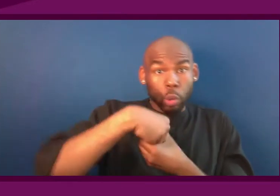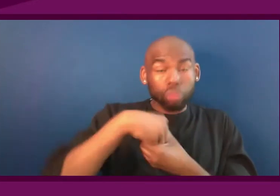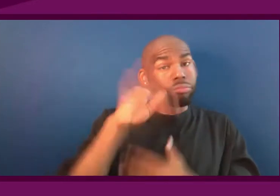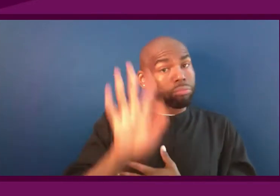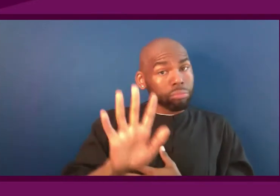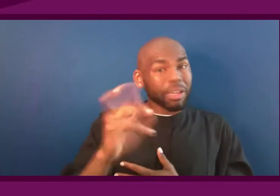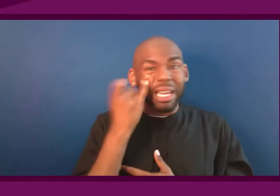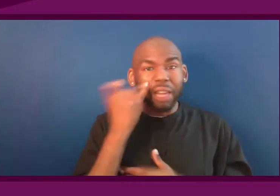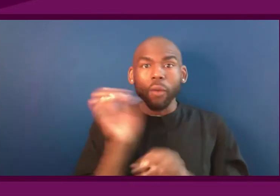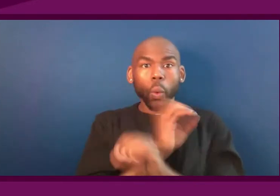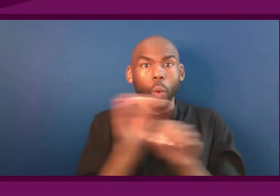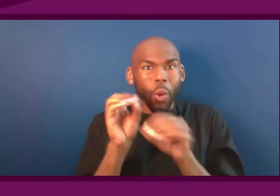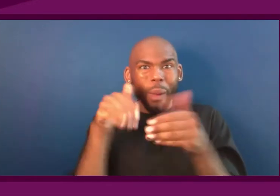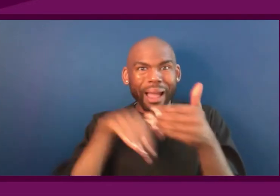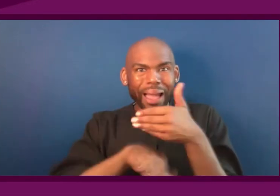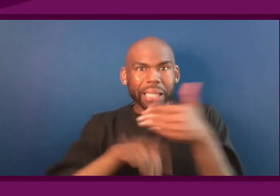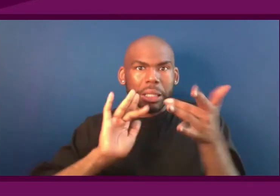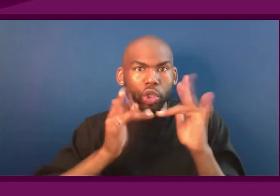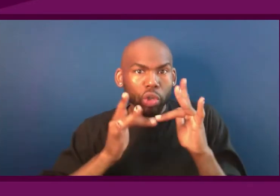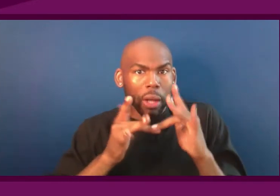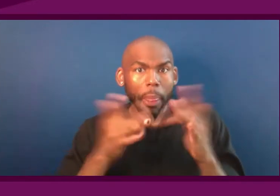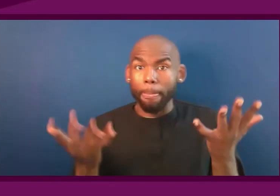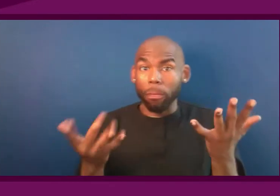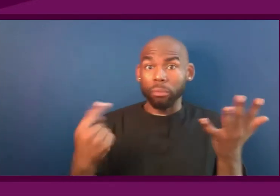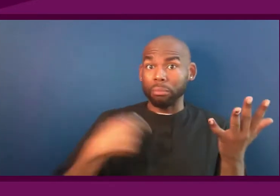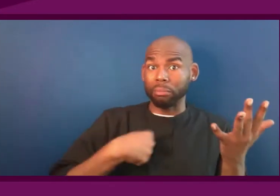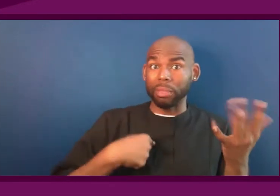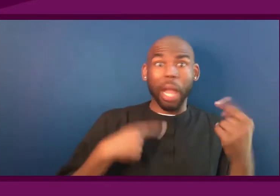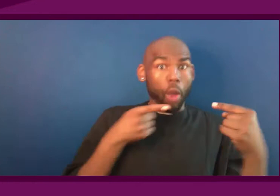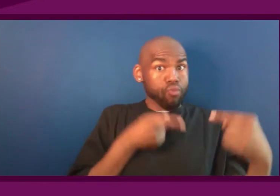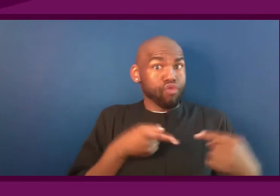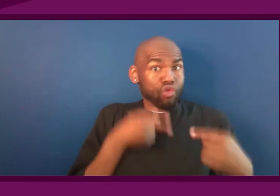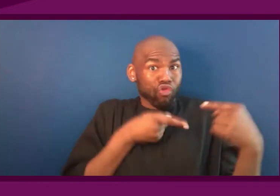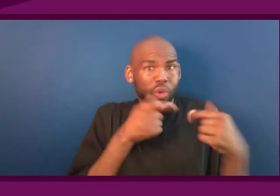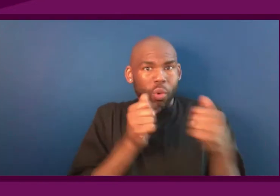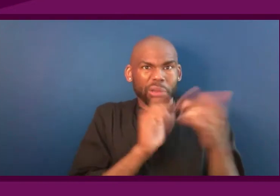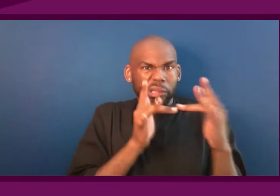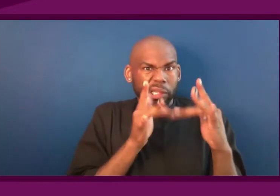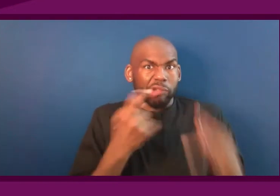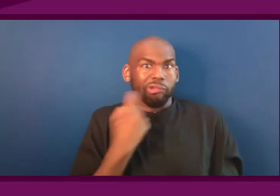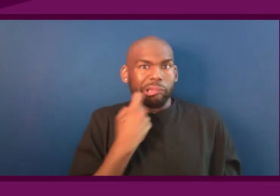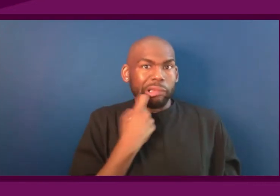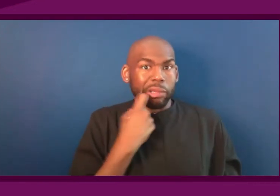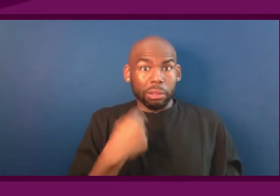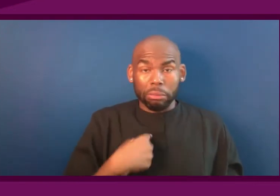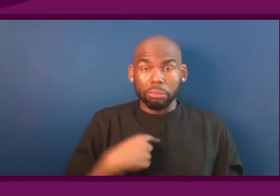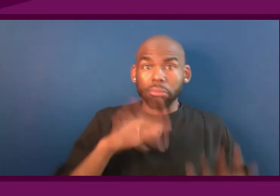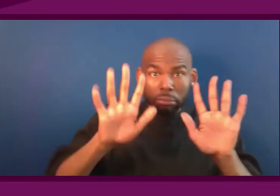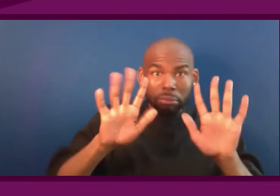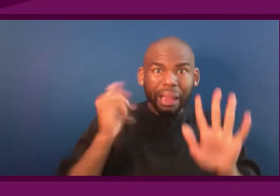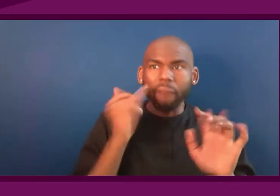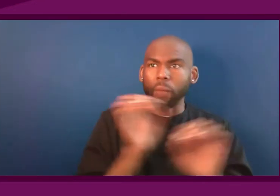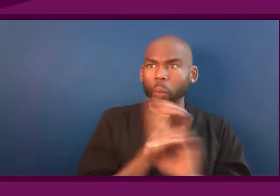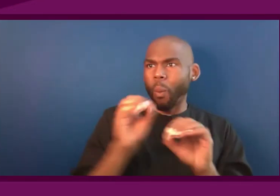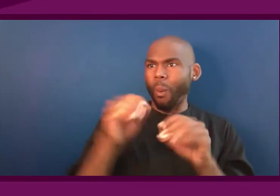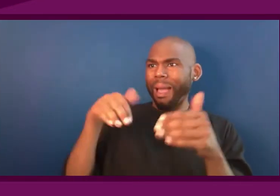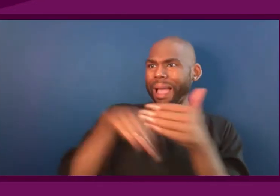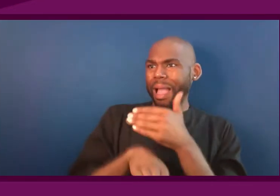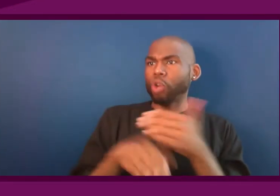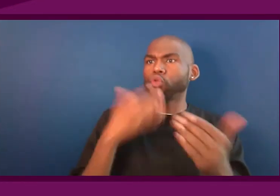that there's a lot of moving parts. And that's why it's so important to work with DPOs or disability persons organizations like WID. Ashley Inkumsah: